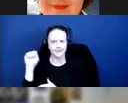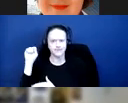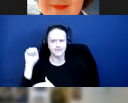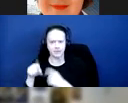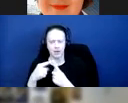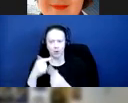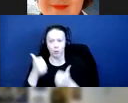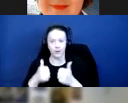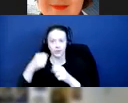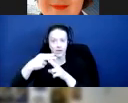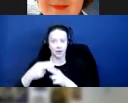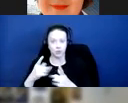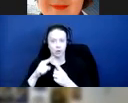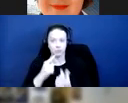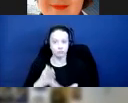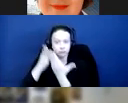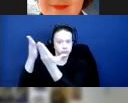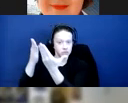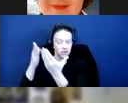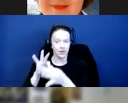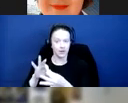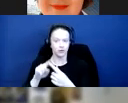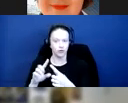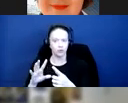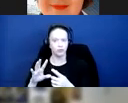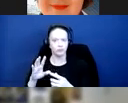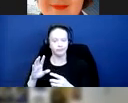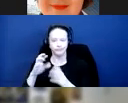you want to put forward to be on those rulemaking committees.